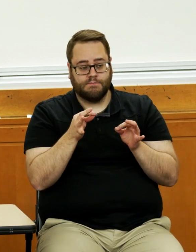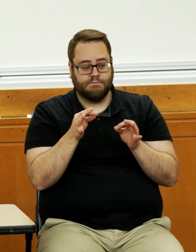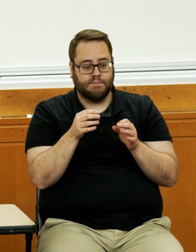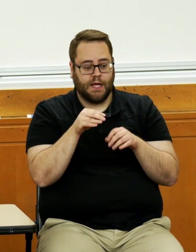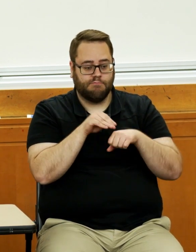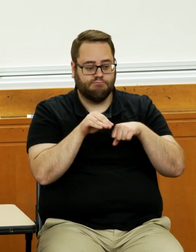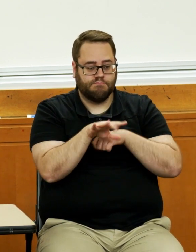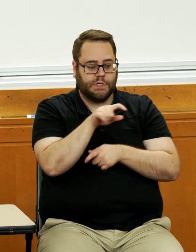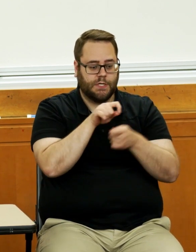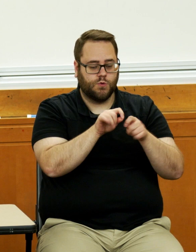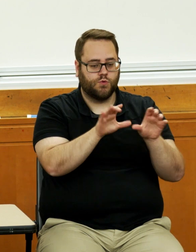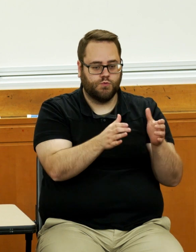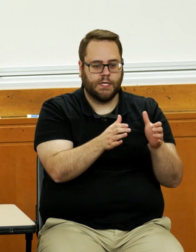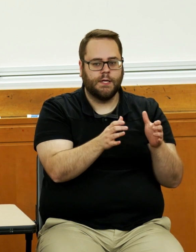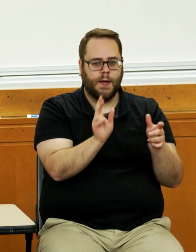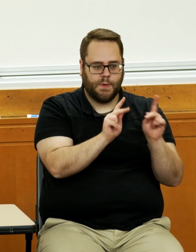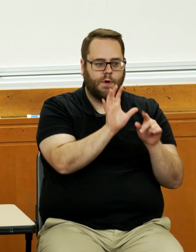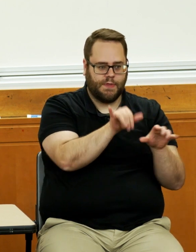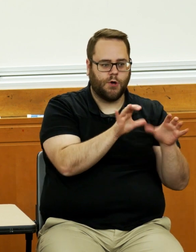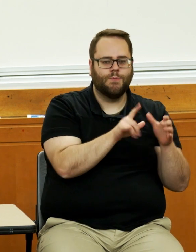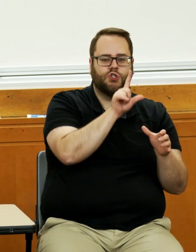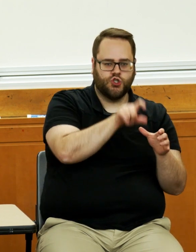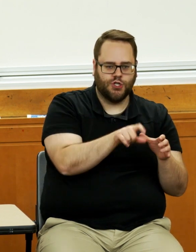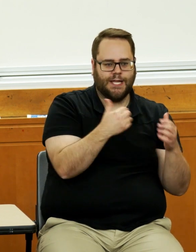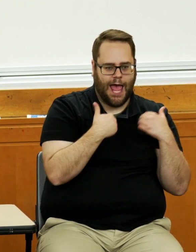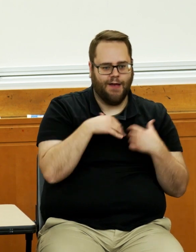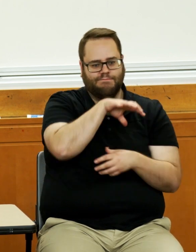group, you should have people that are members of this group as part of the decision-making process,